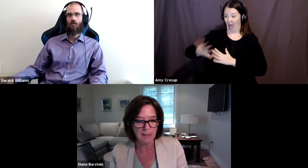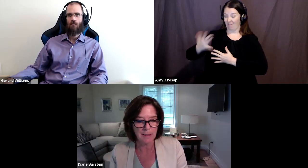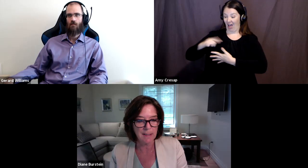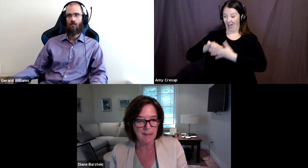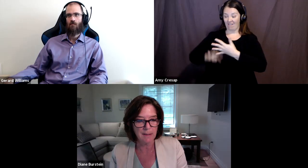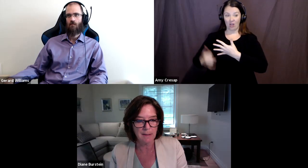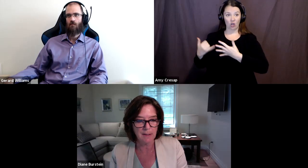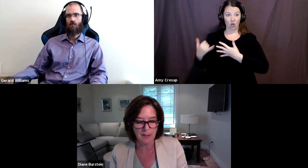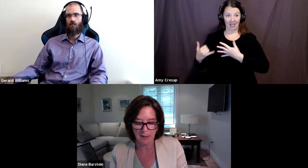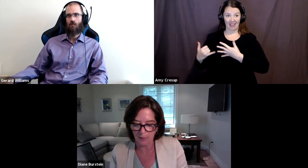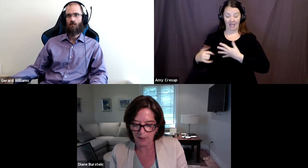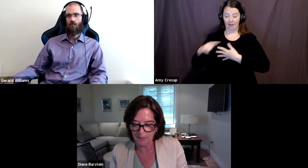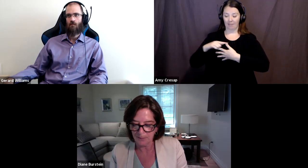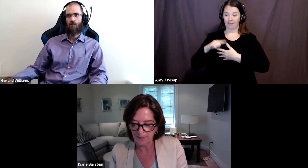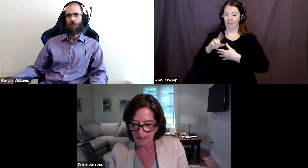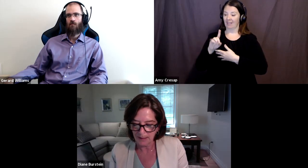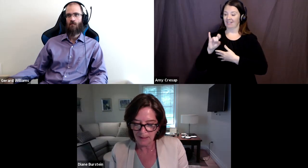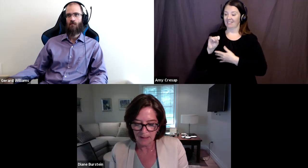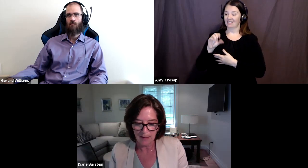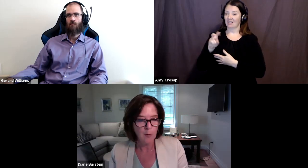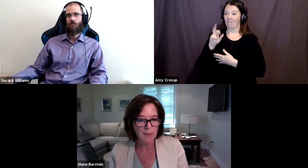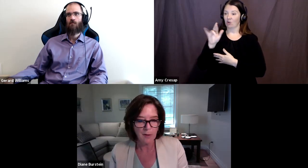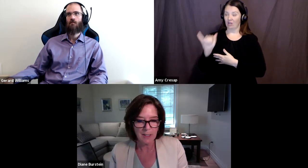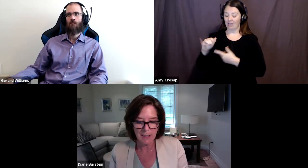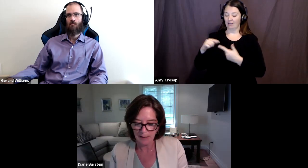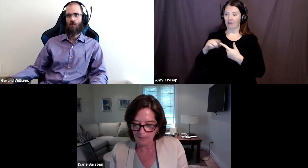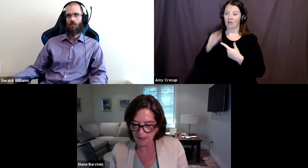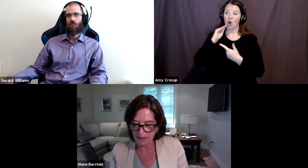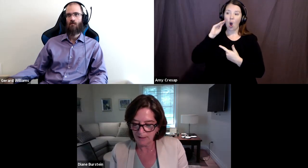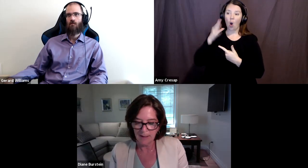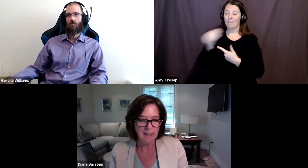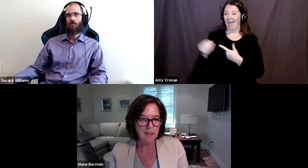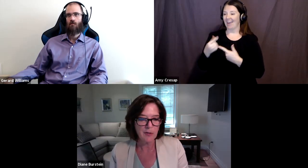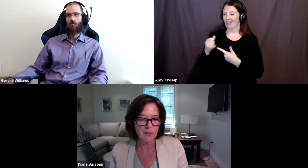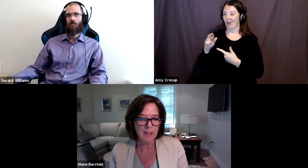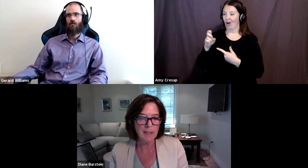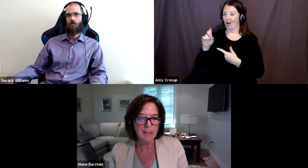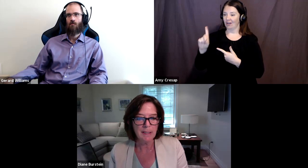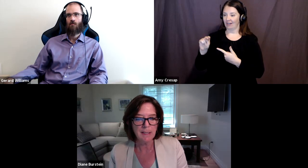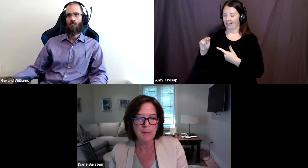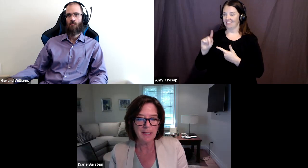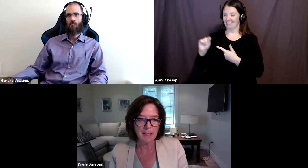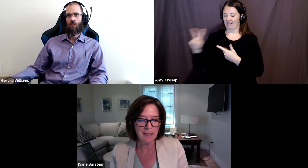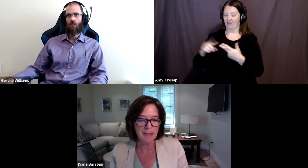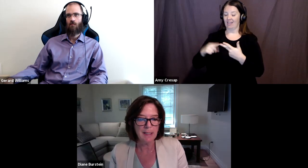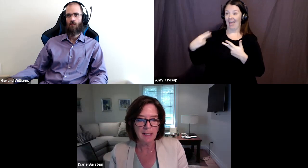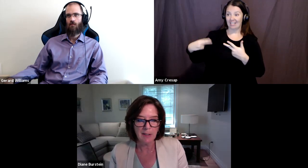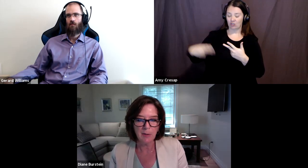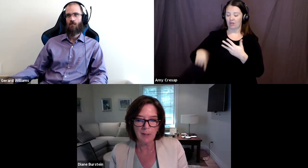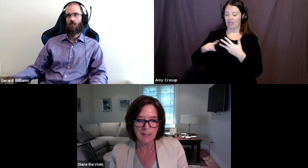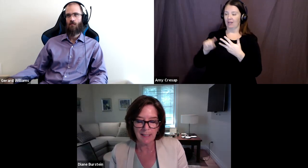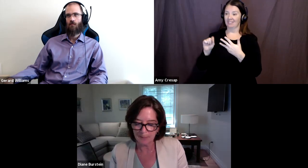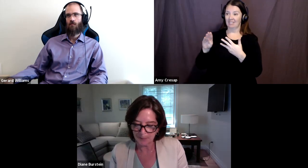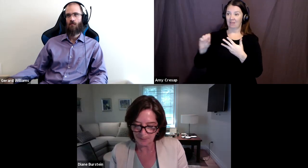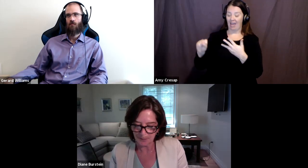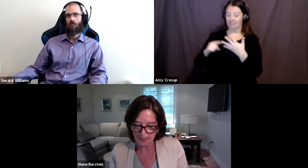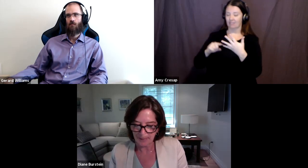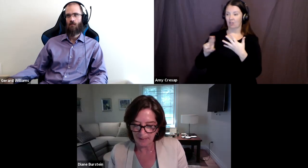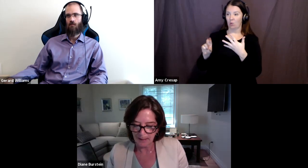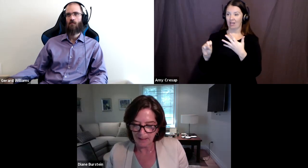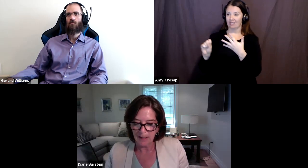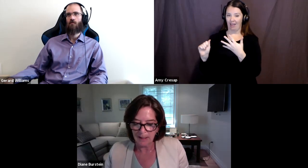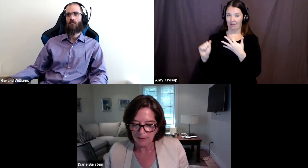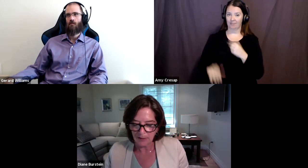discovery, home and garden TV, history, TBS and USA.